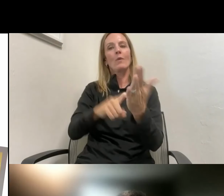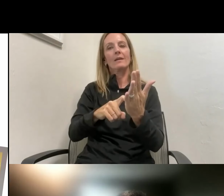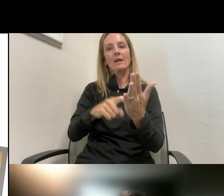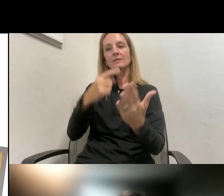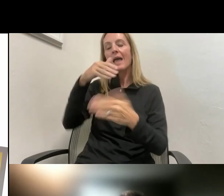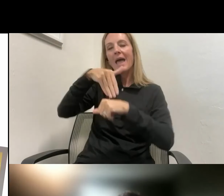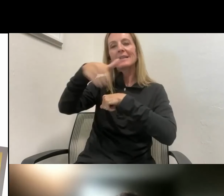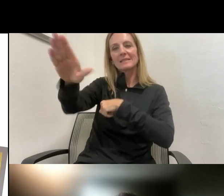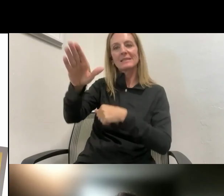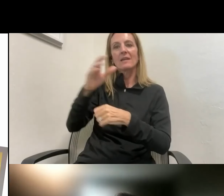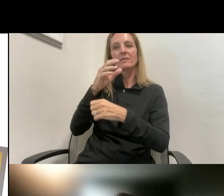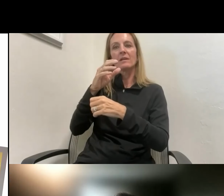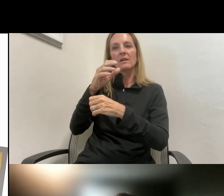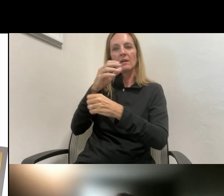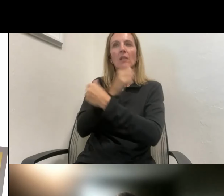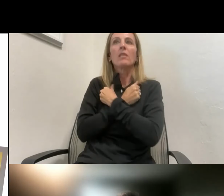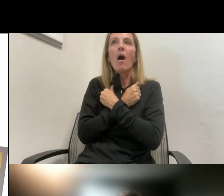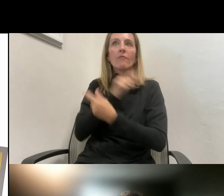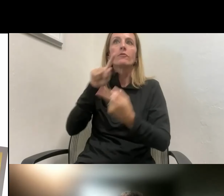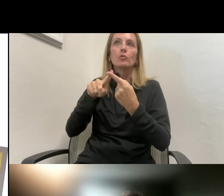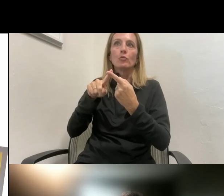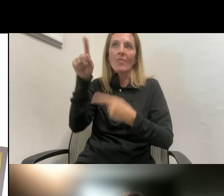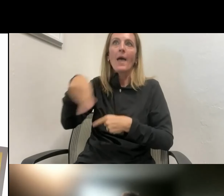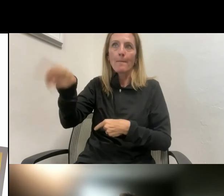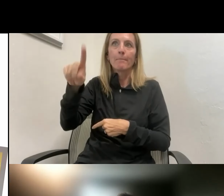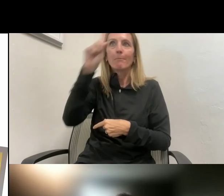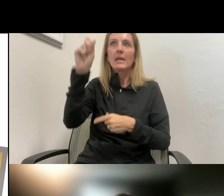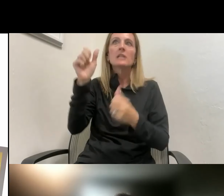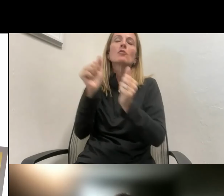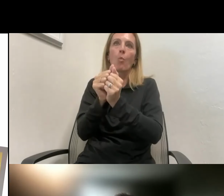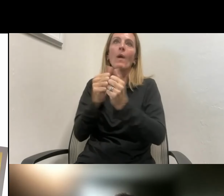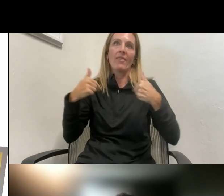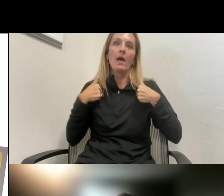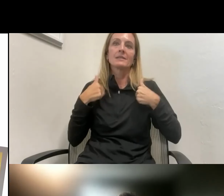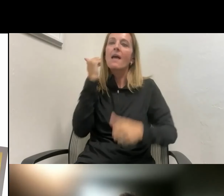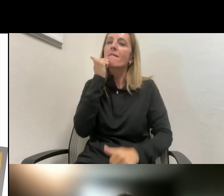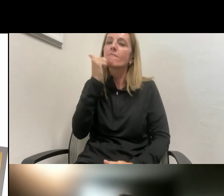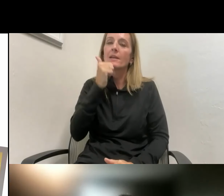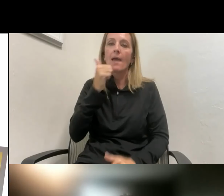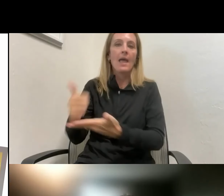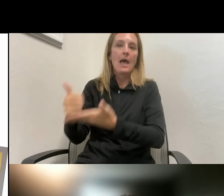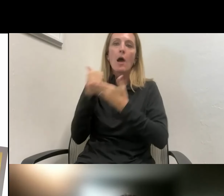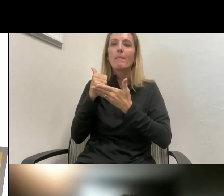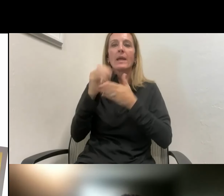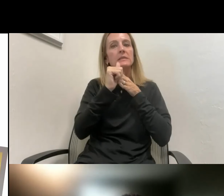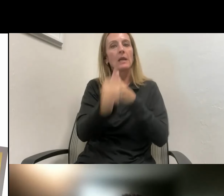are with us I believe, every day. And helping us and guiding us. And so it's okay and needed for